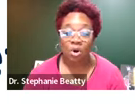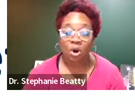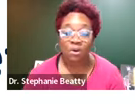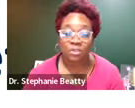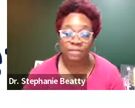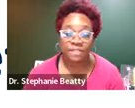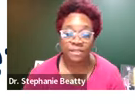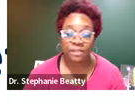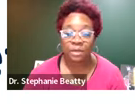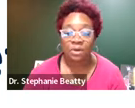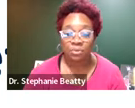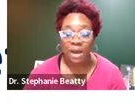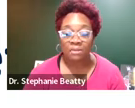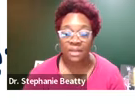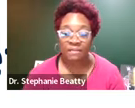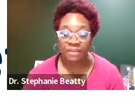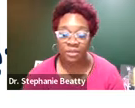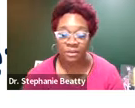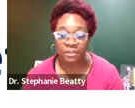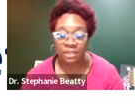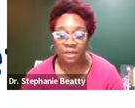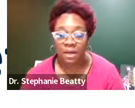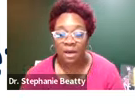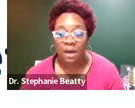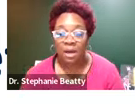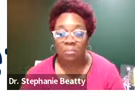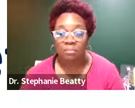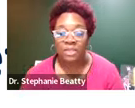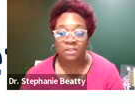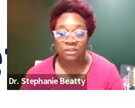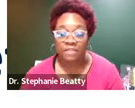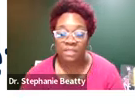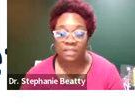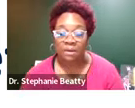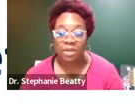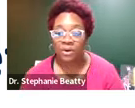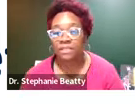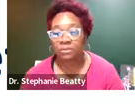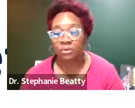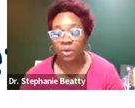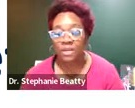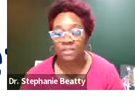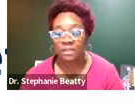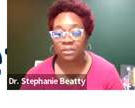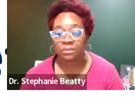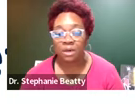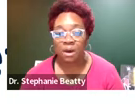or CART services, through outside vendors. These services can be requested using